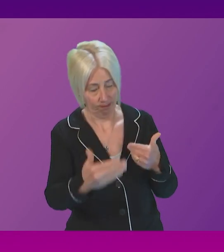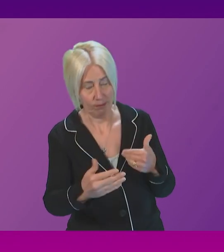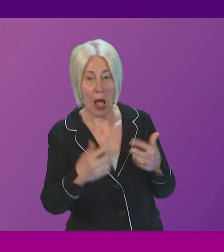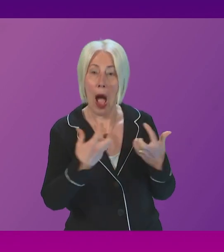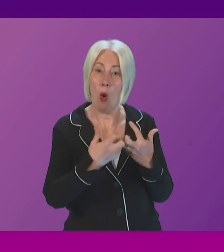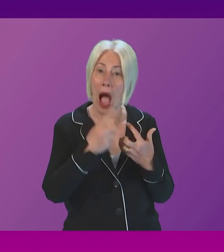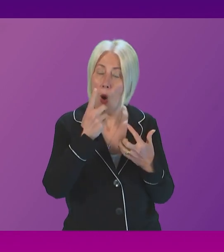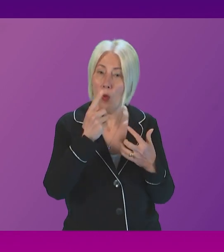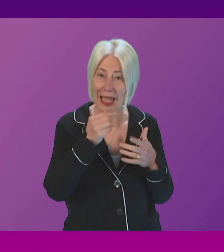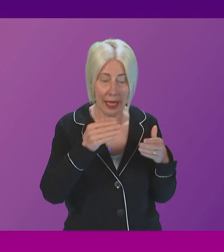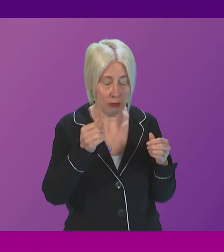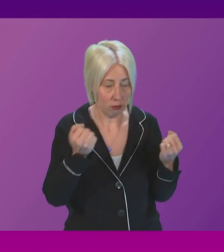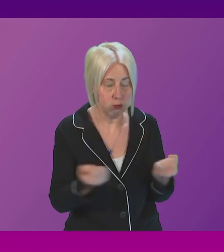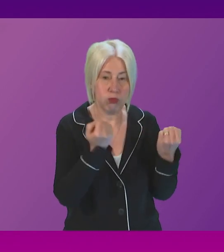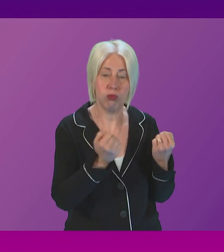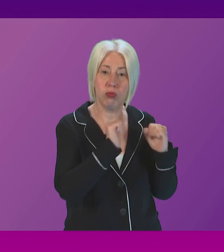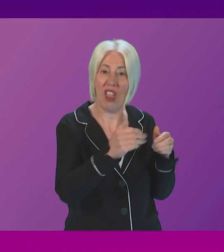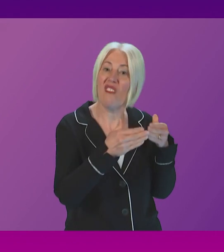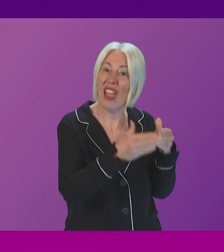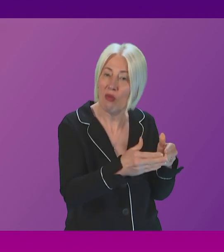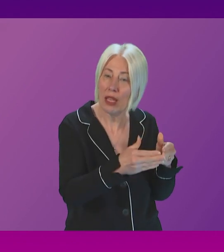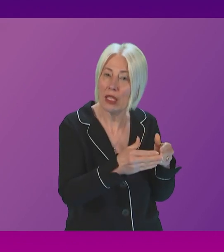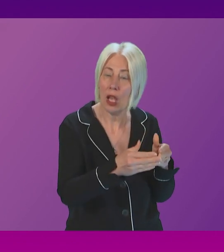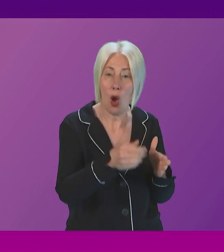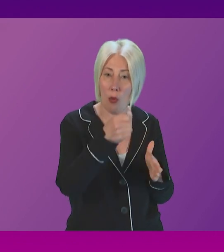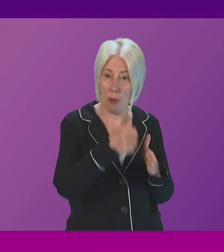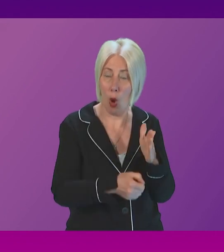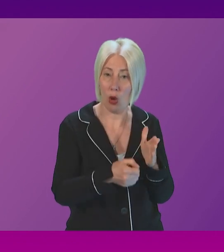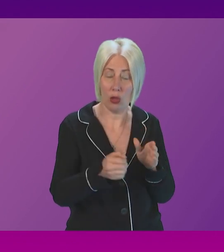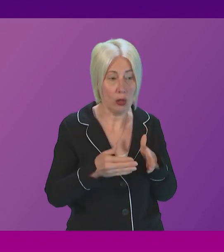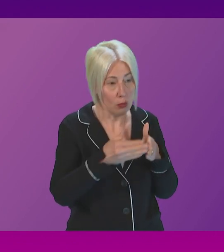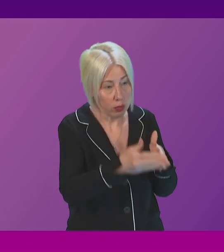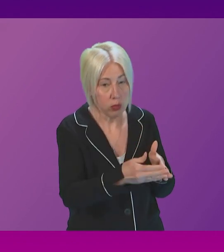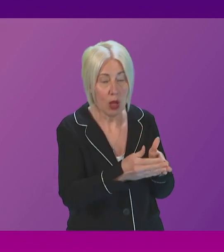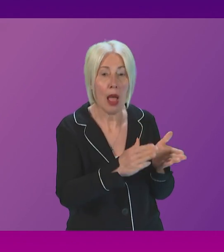that ferry network: we bought and deployed an additional vessel in the MV Loch Frisa;